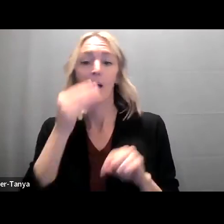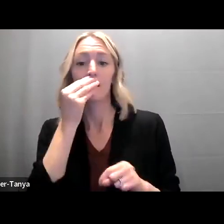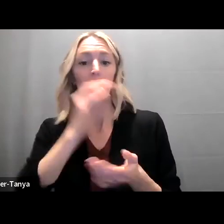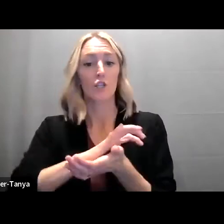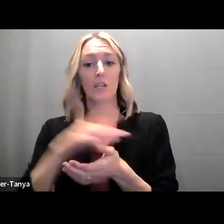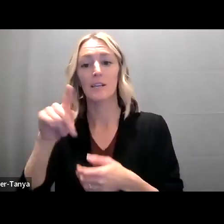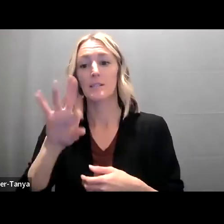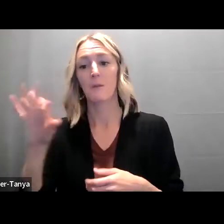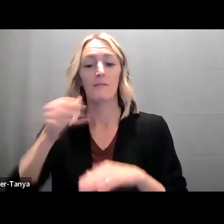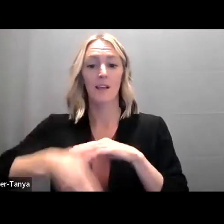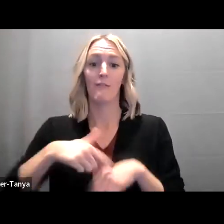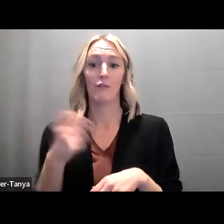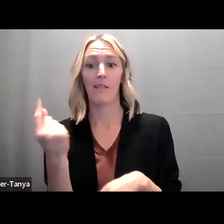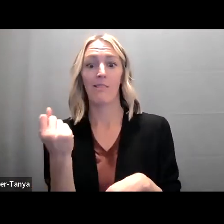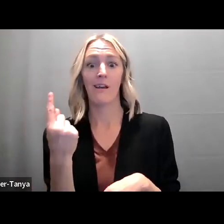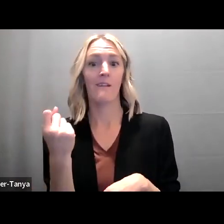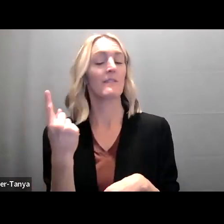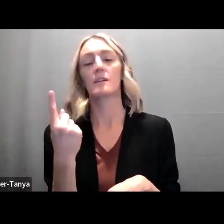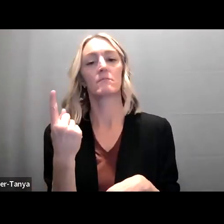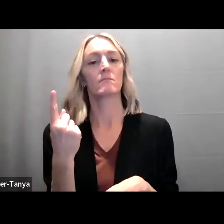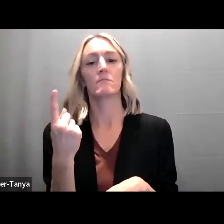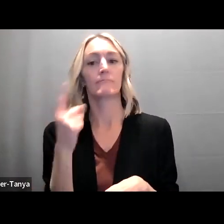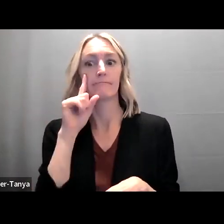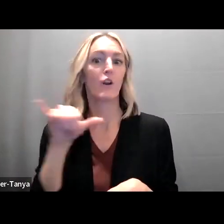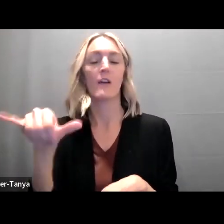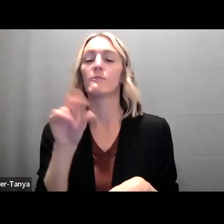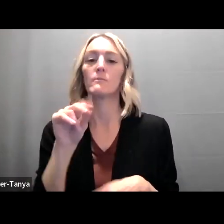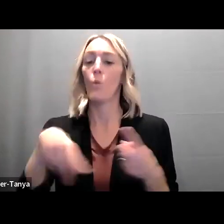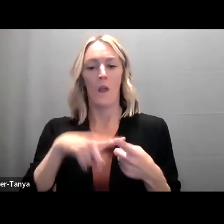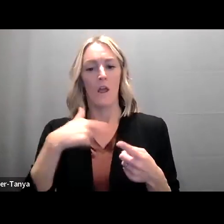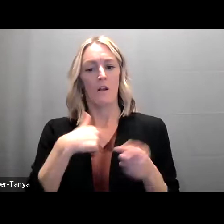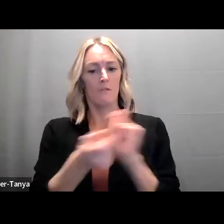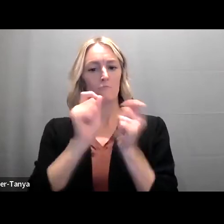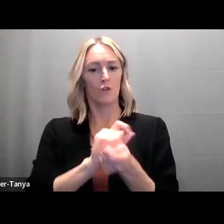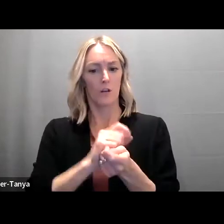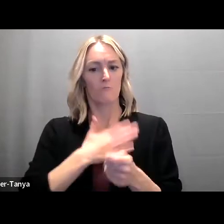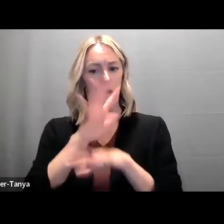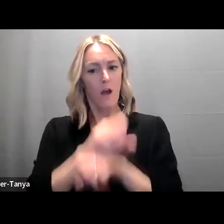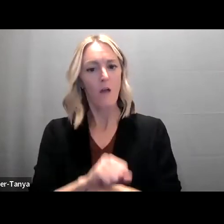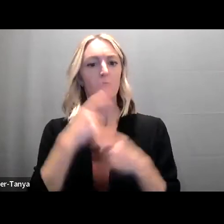It is once I have accomplish ad change in my habits or once I've accomplished the change